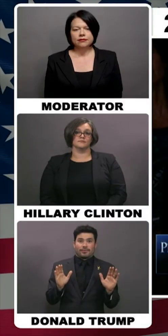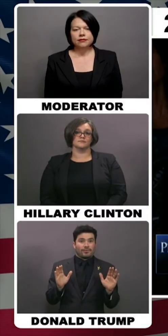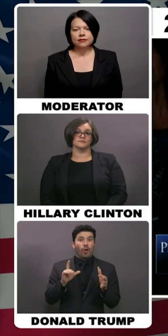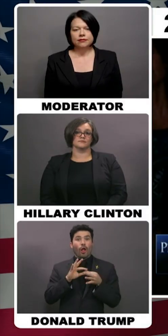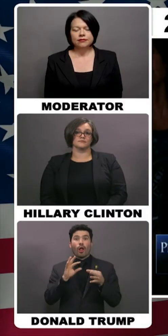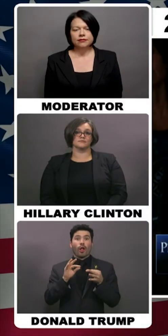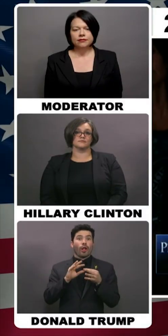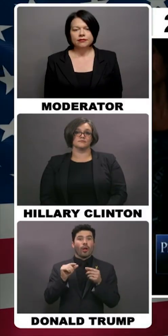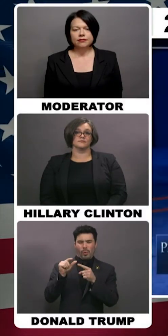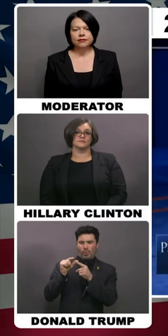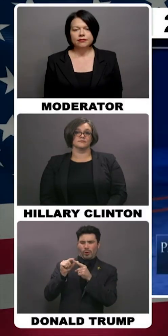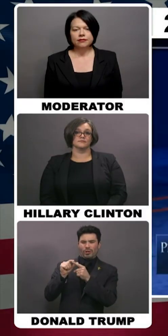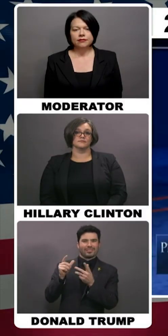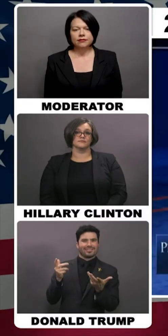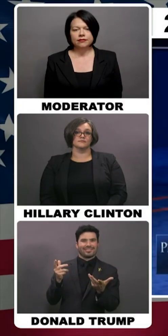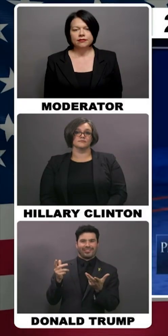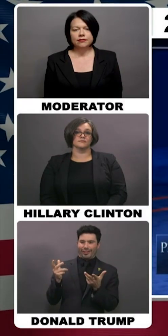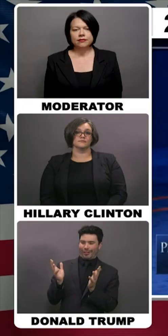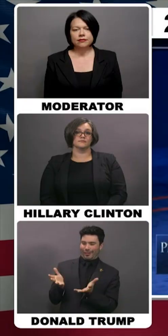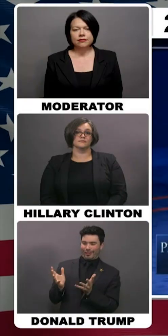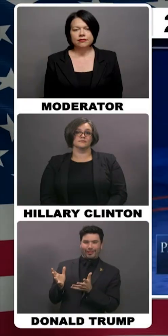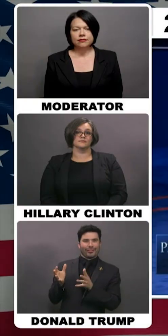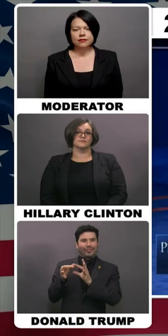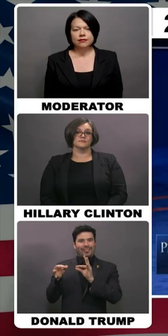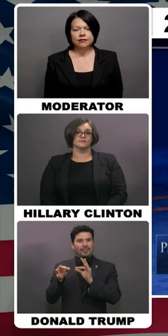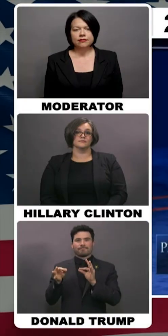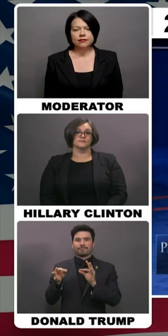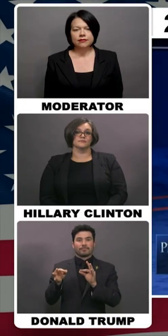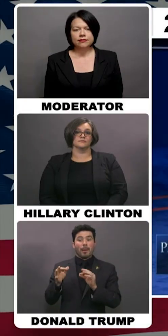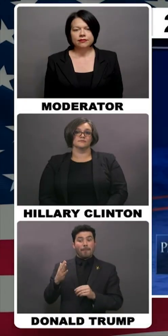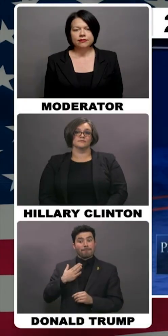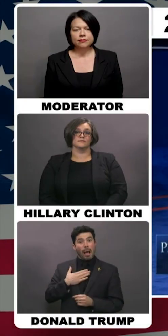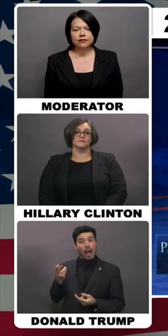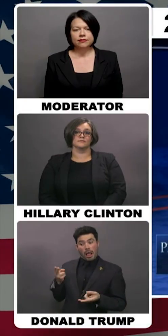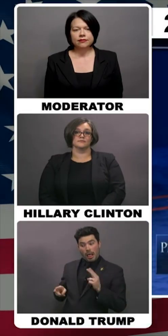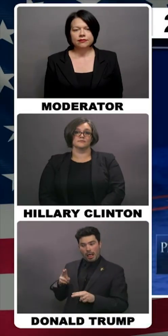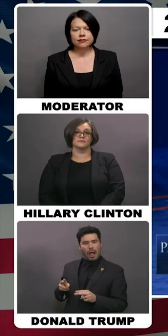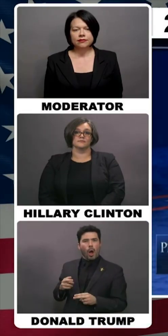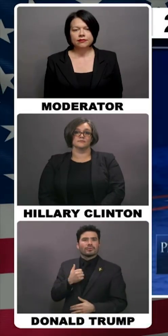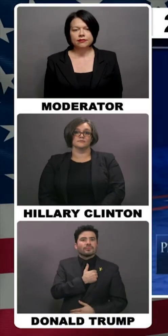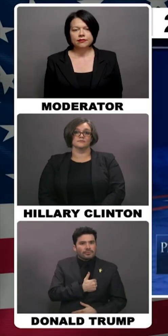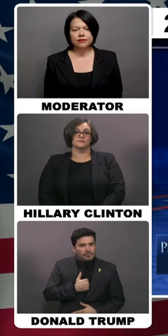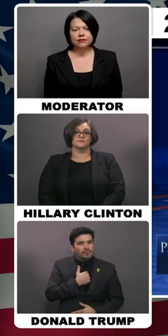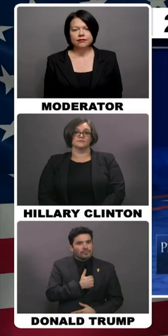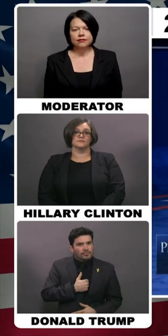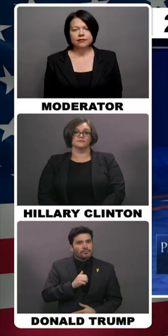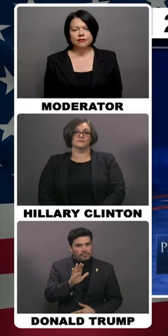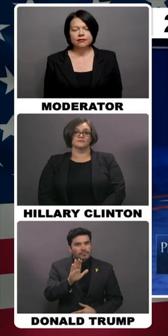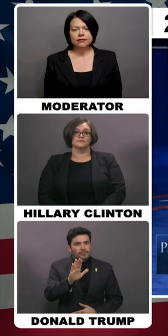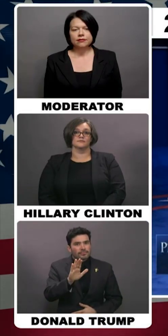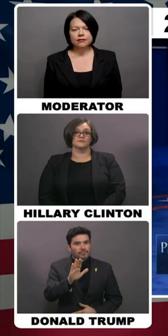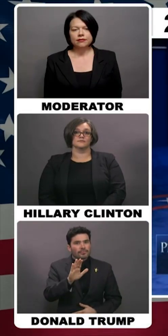I am absolutely, I apologize for those words, but it is things that people say.